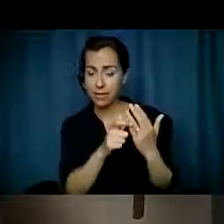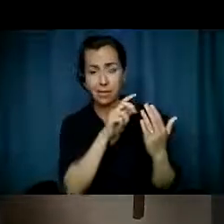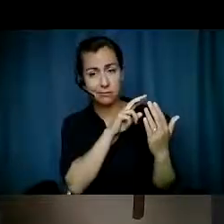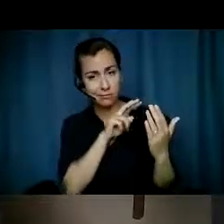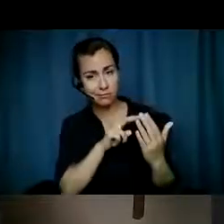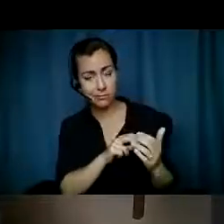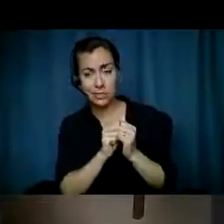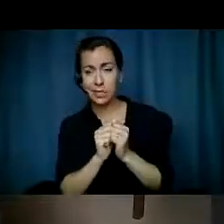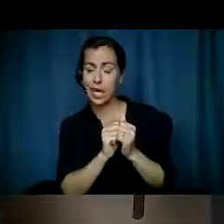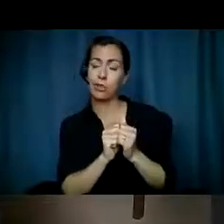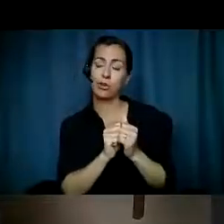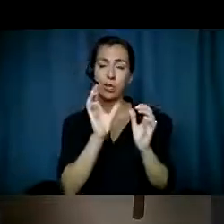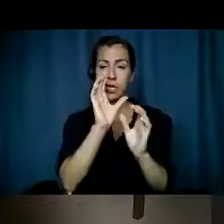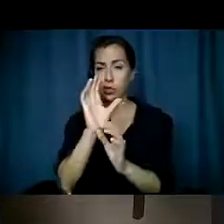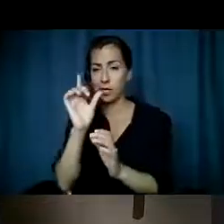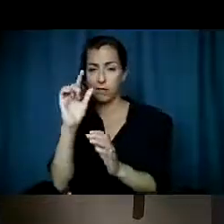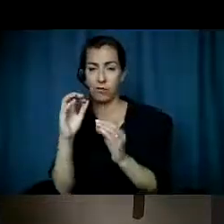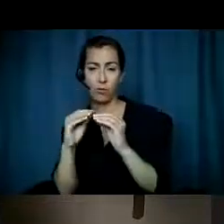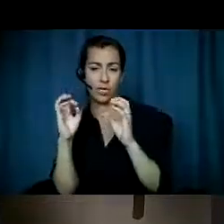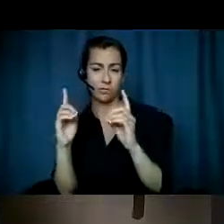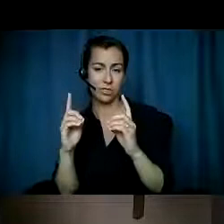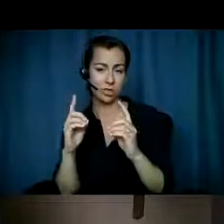Right, exactly.